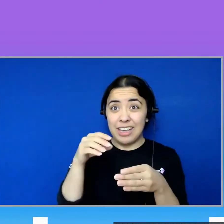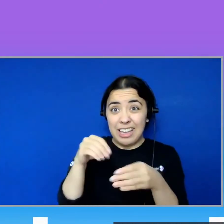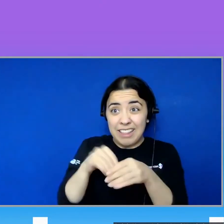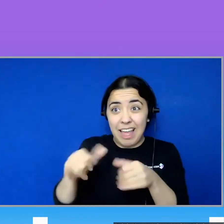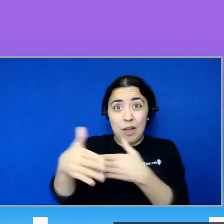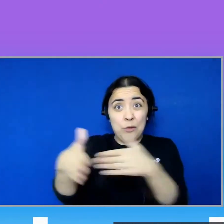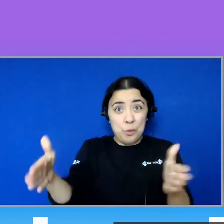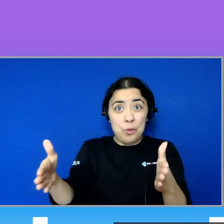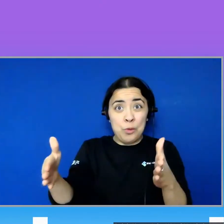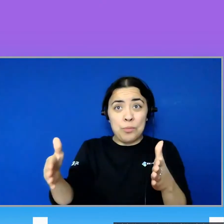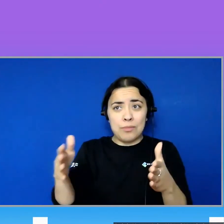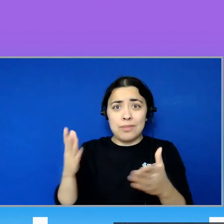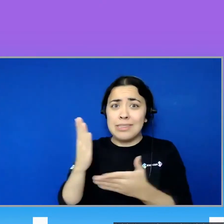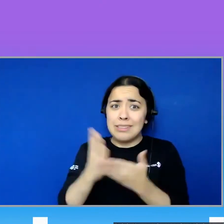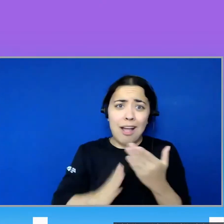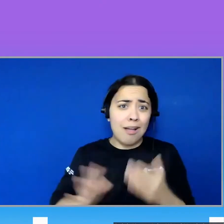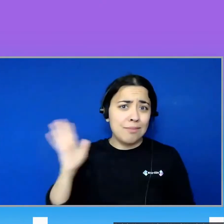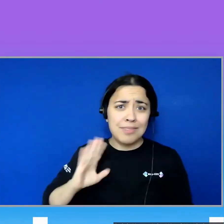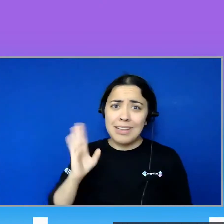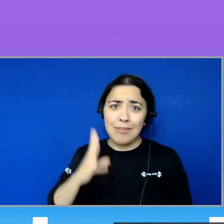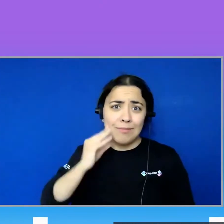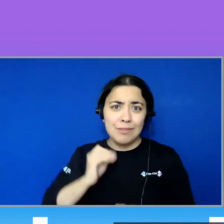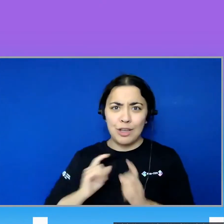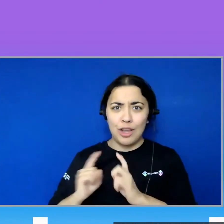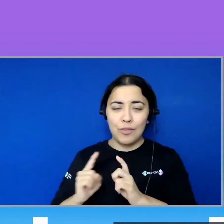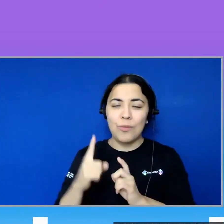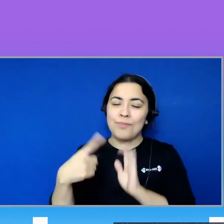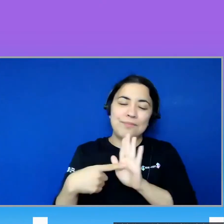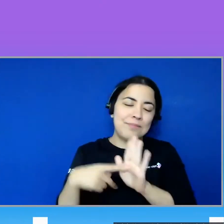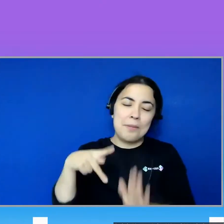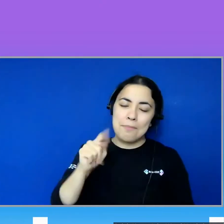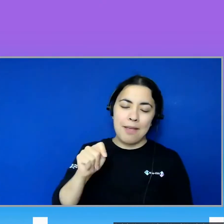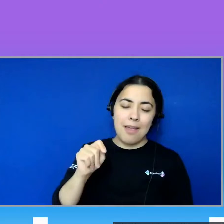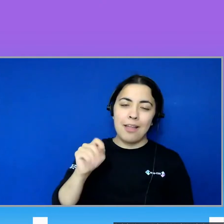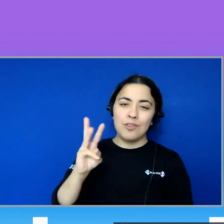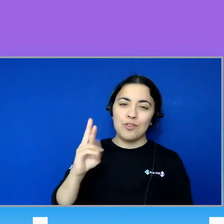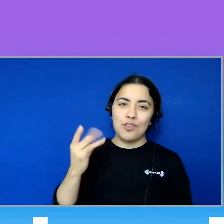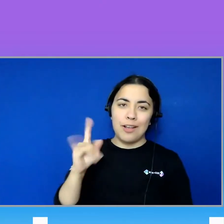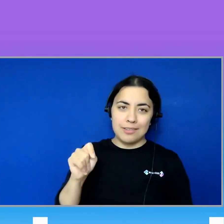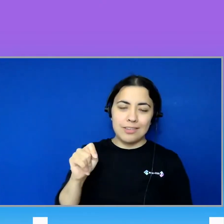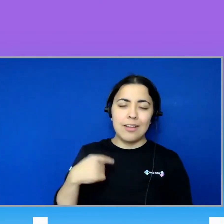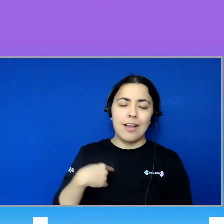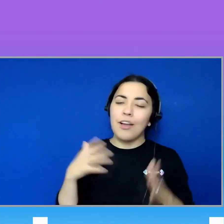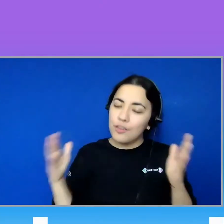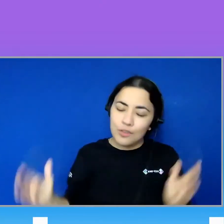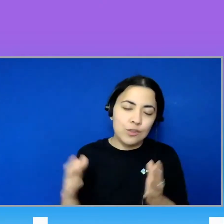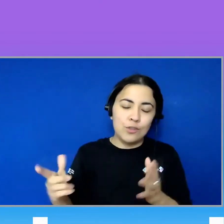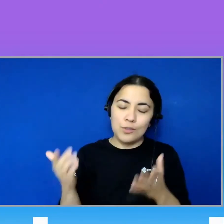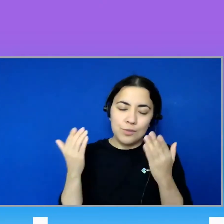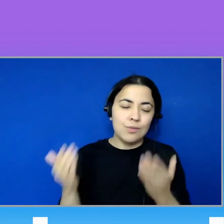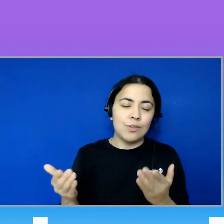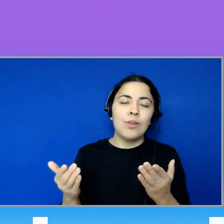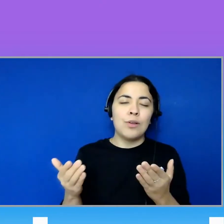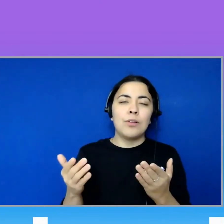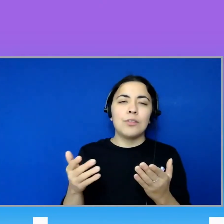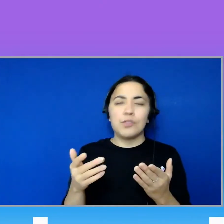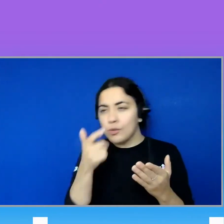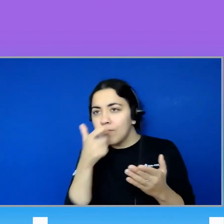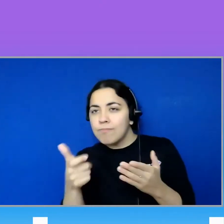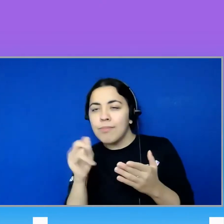have never done an interview like that. Right. So I, I really